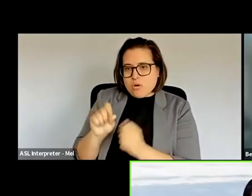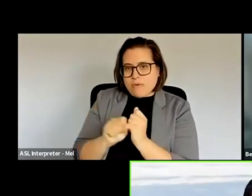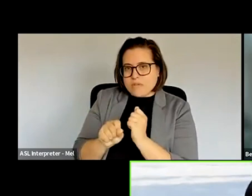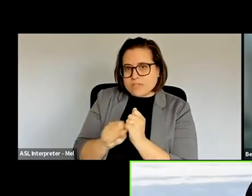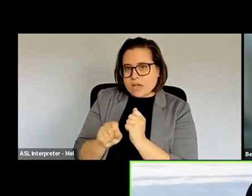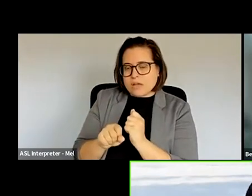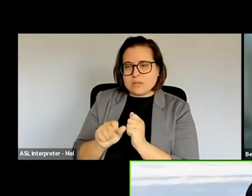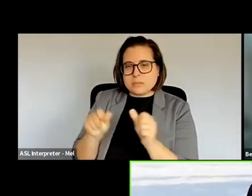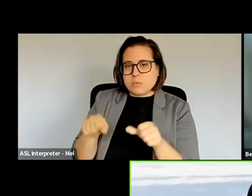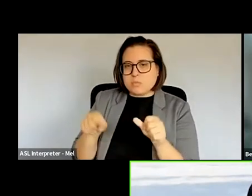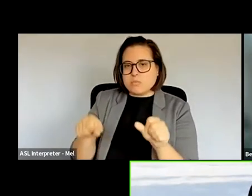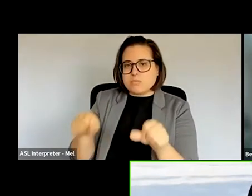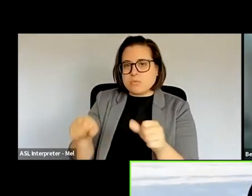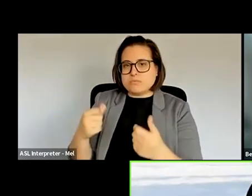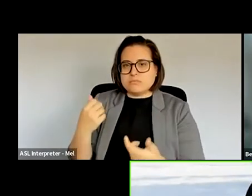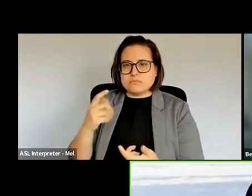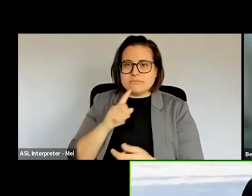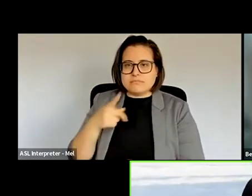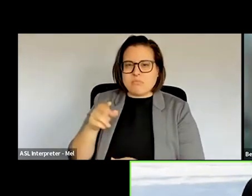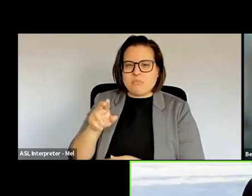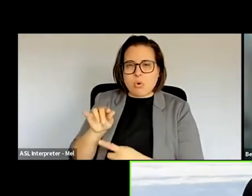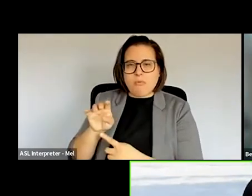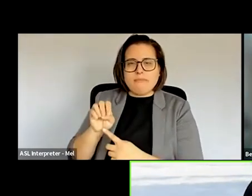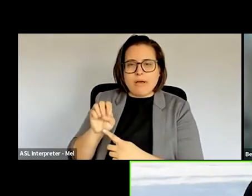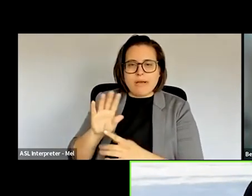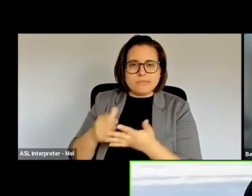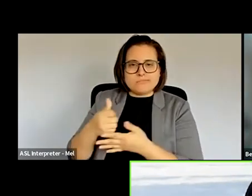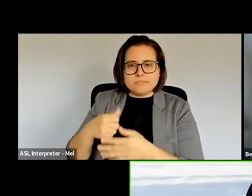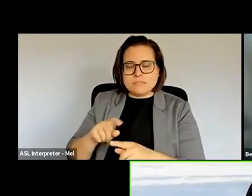know because they have very profile-based but the problem here is that we have to embrace the